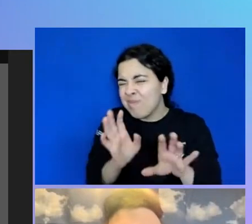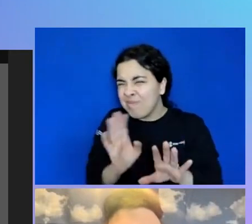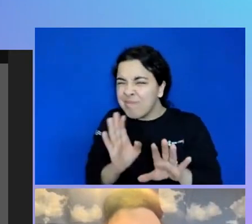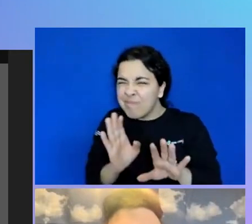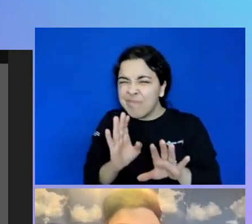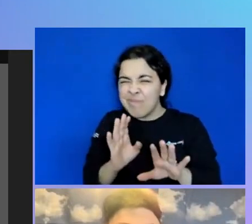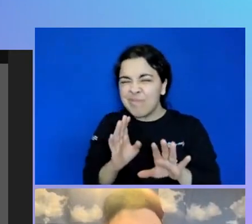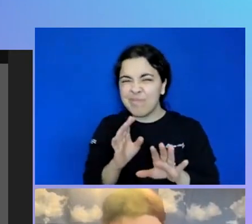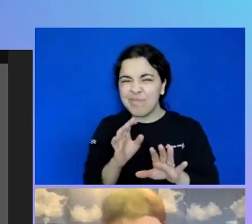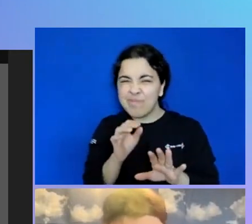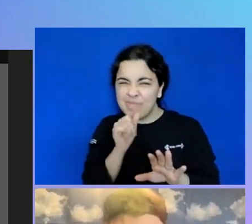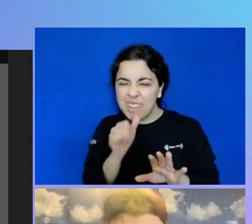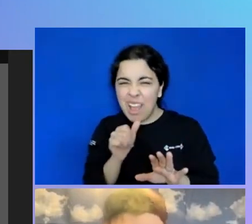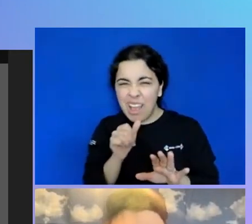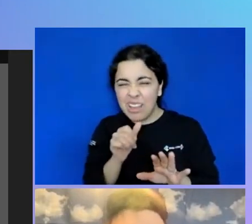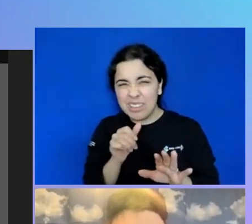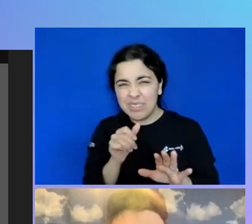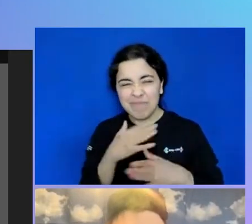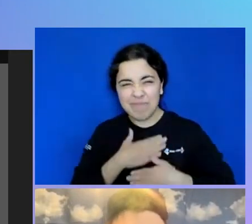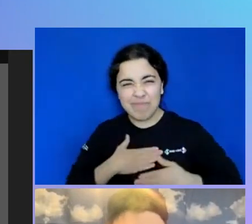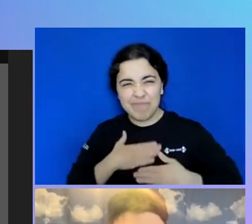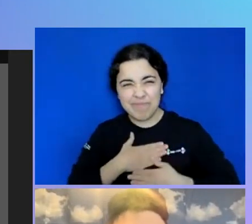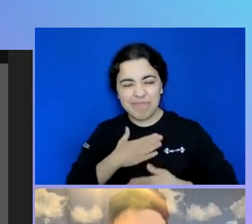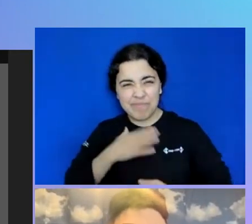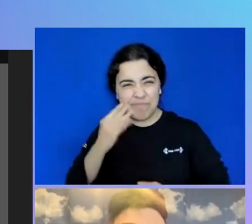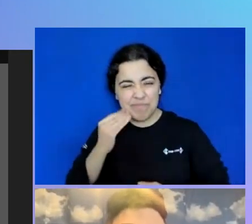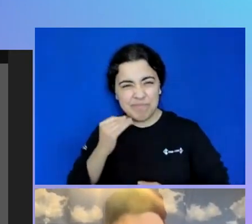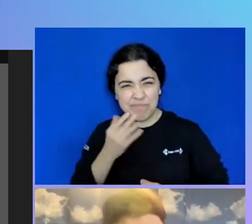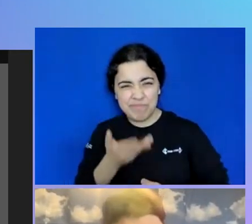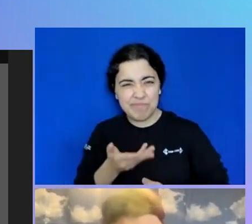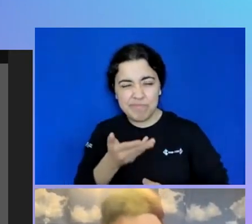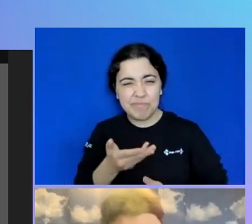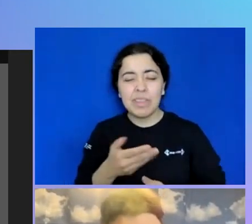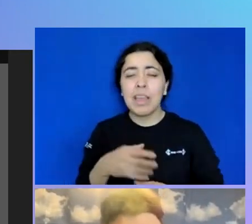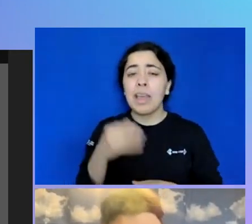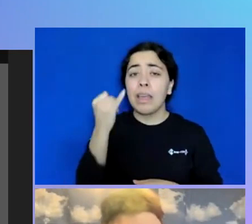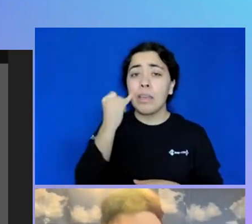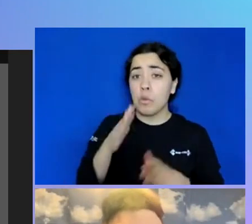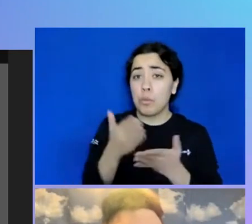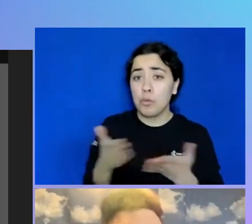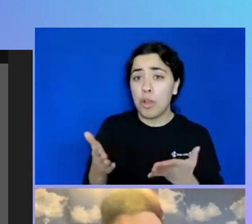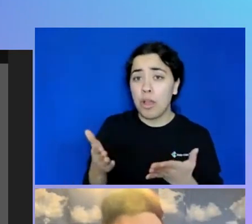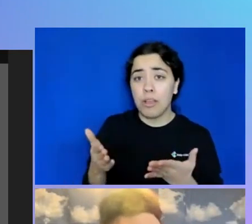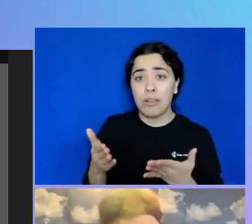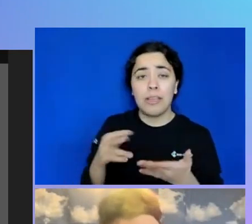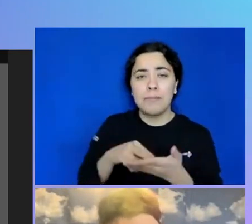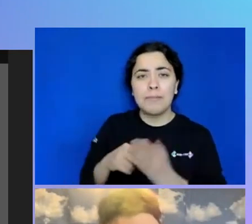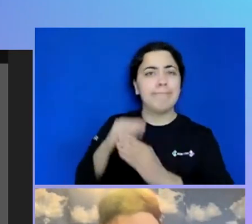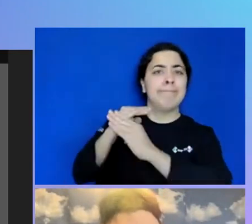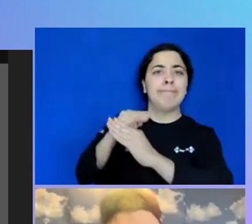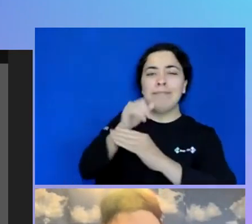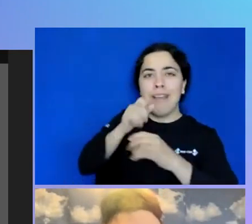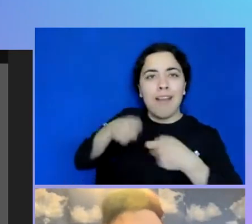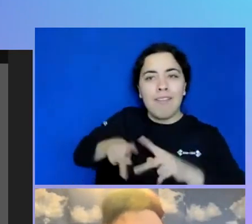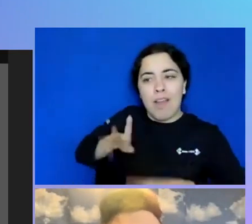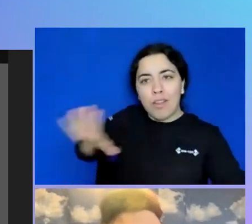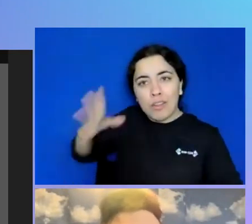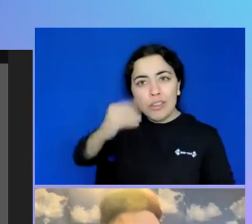them that there experiences are not important and are not worth